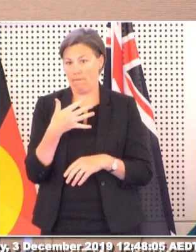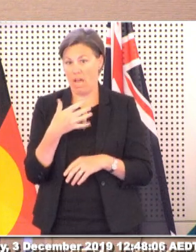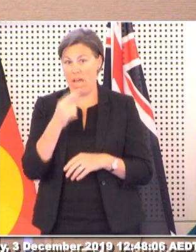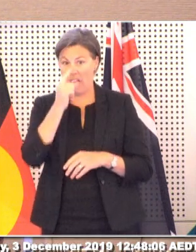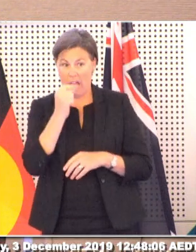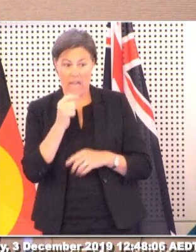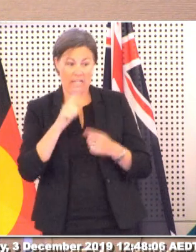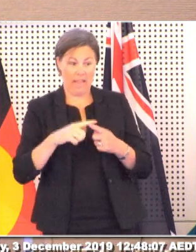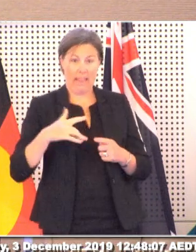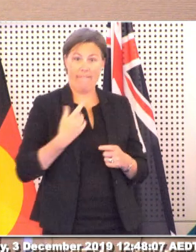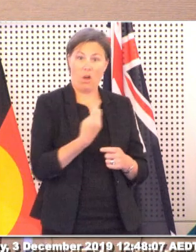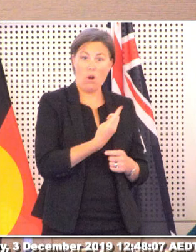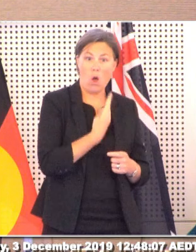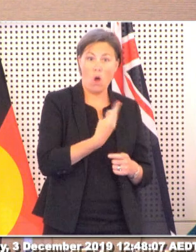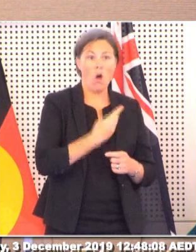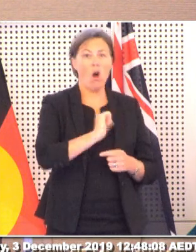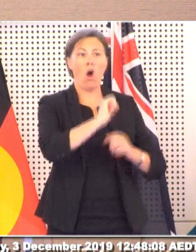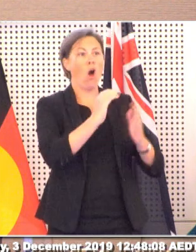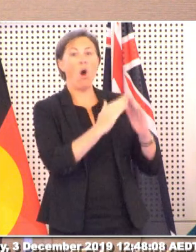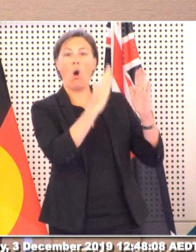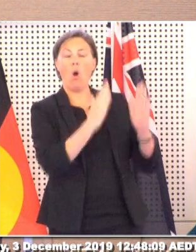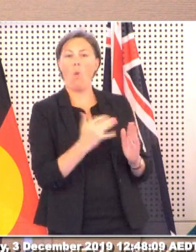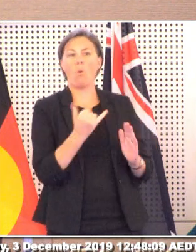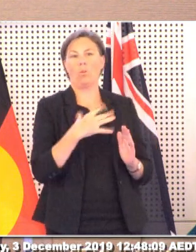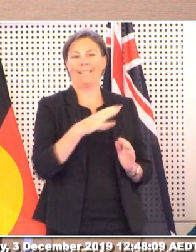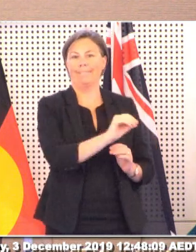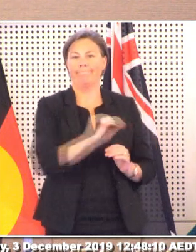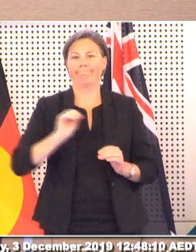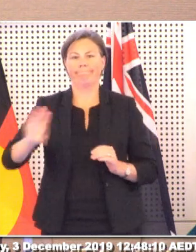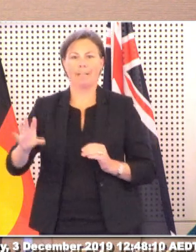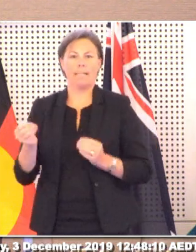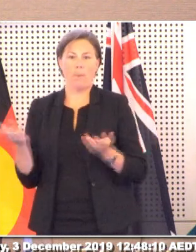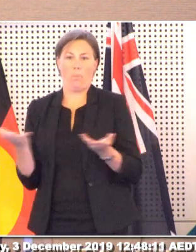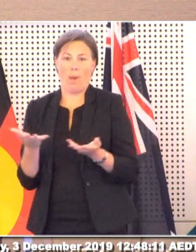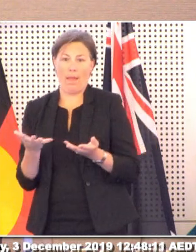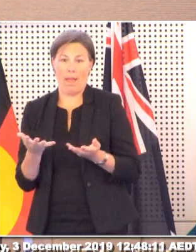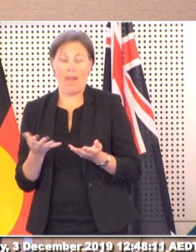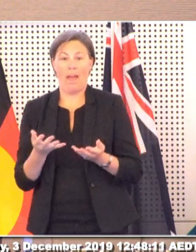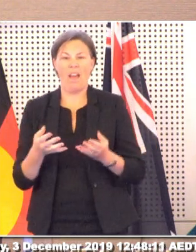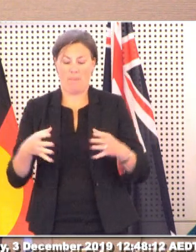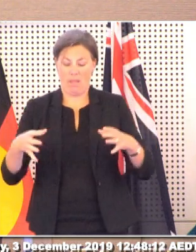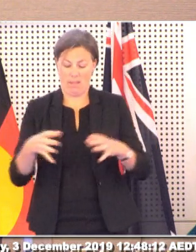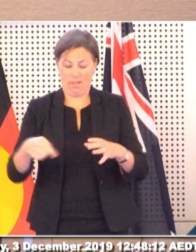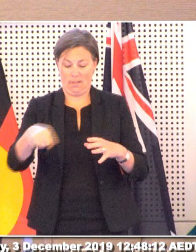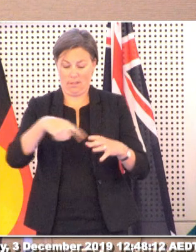We do have a growing number of people with disability for whom we are making